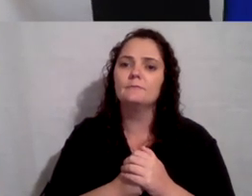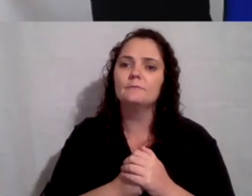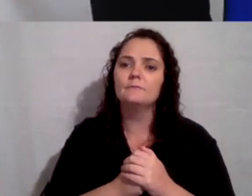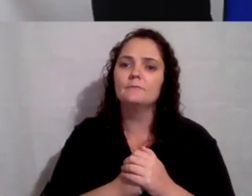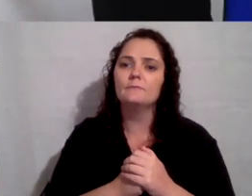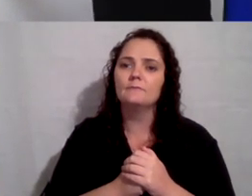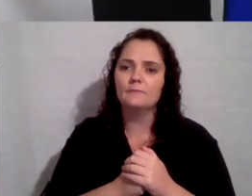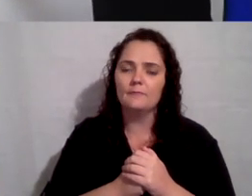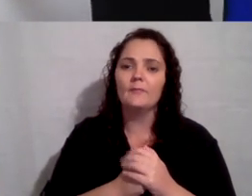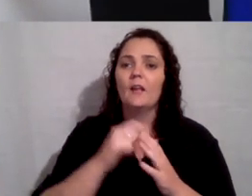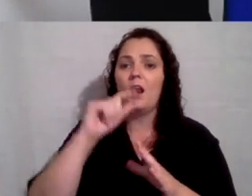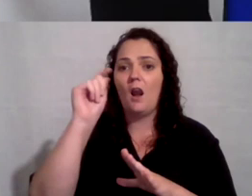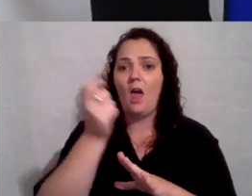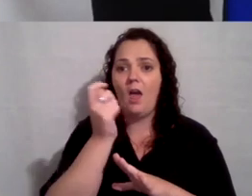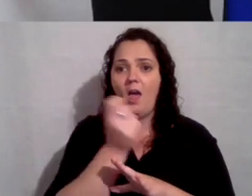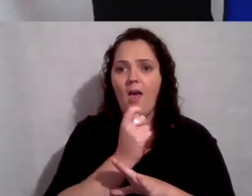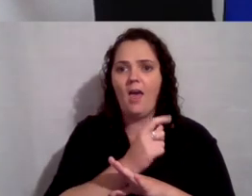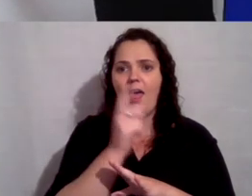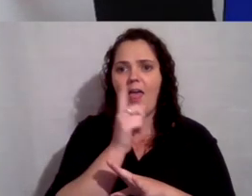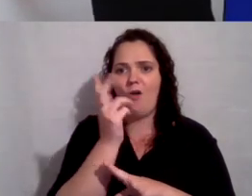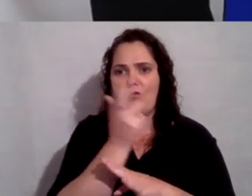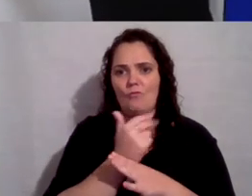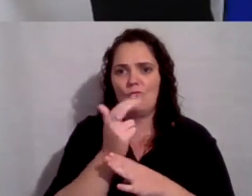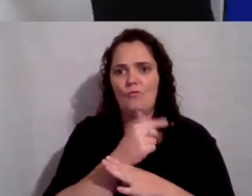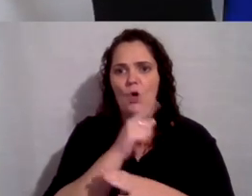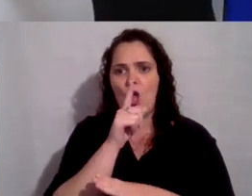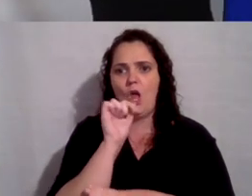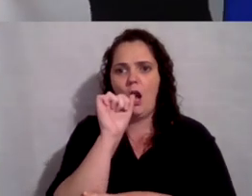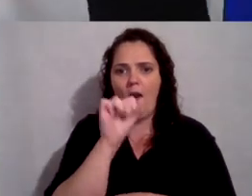contour line in and redraw her leaning forward